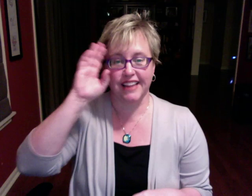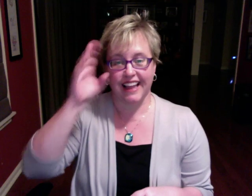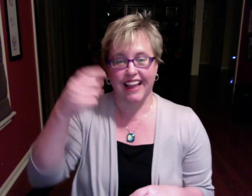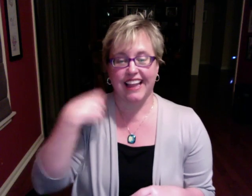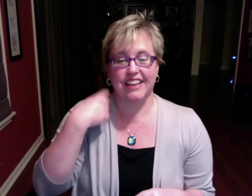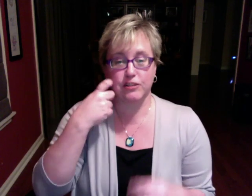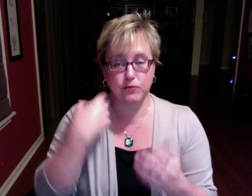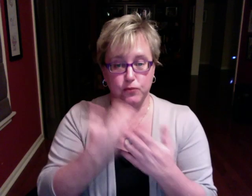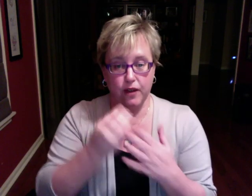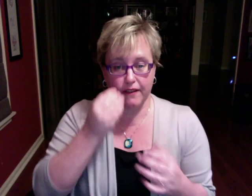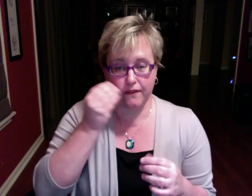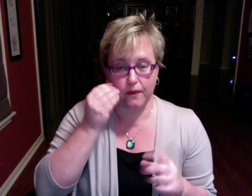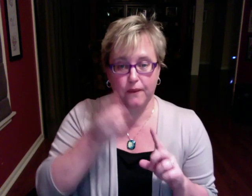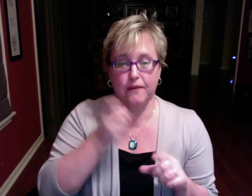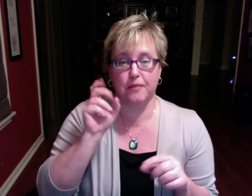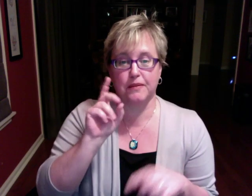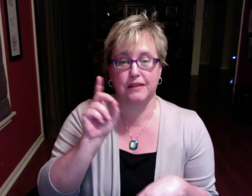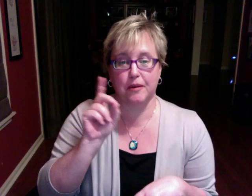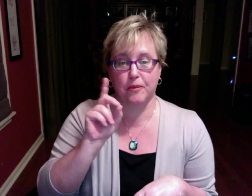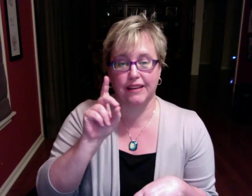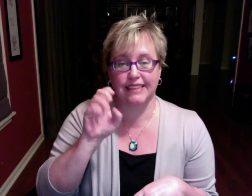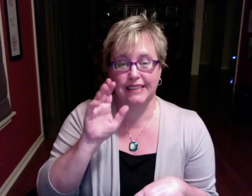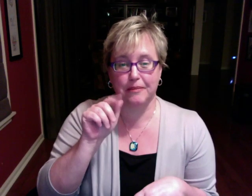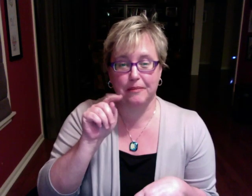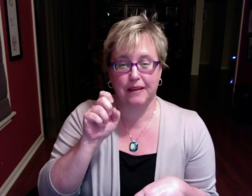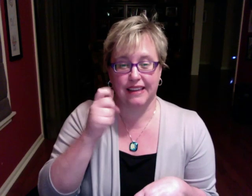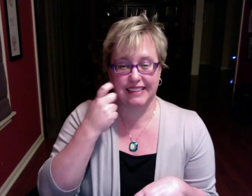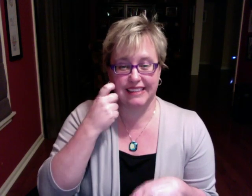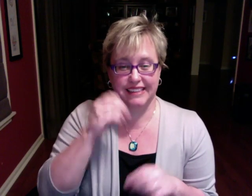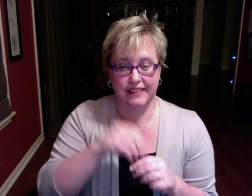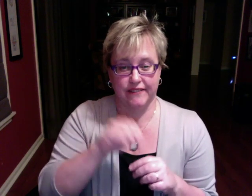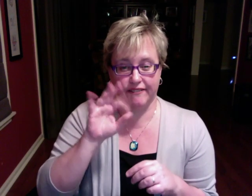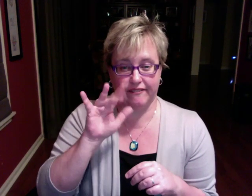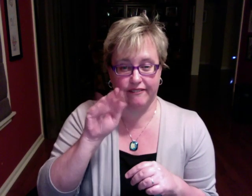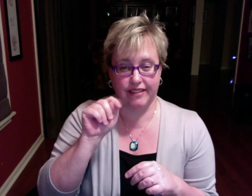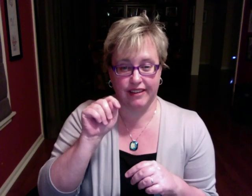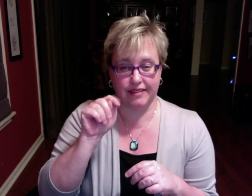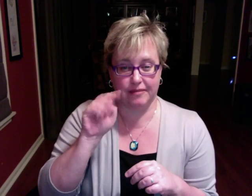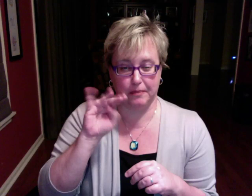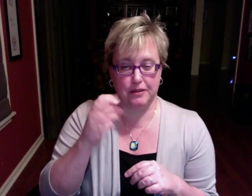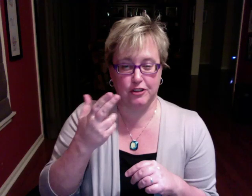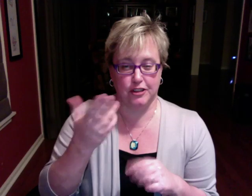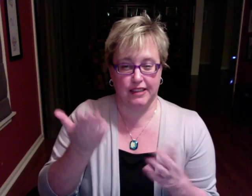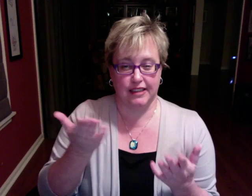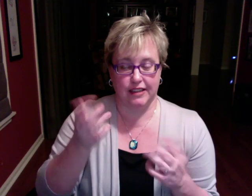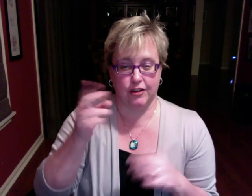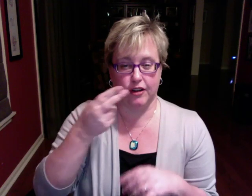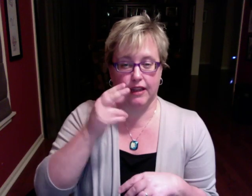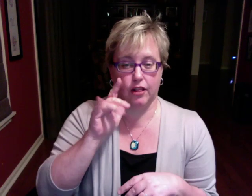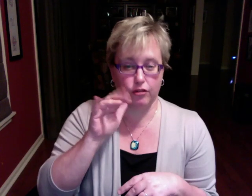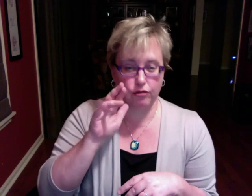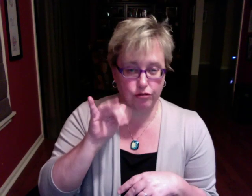Hi - I just got home from the Democratic Debate in Flint, Michigan